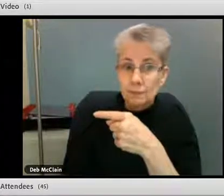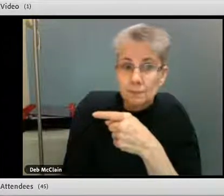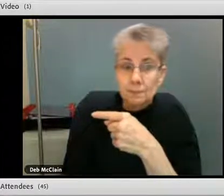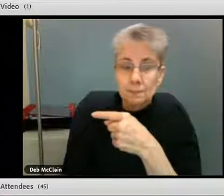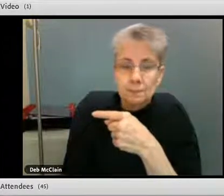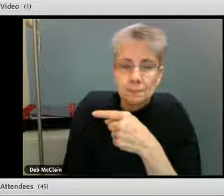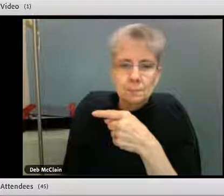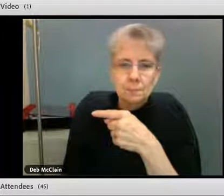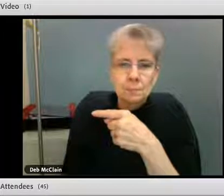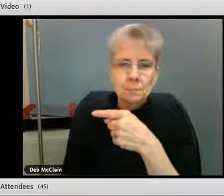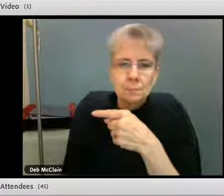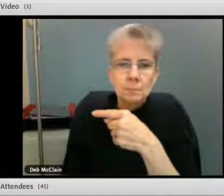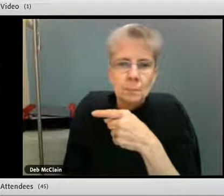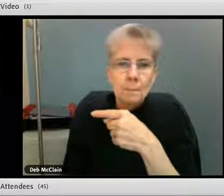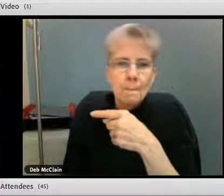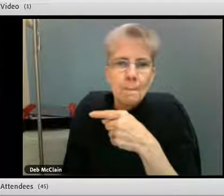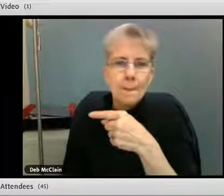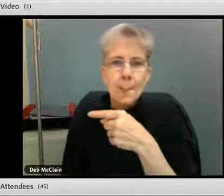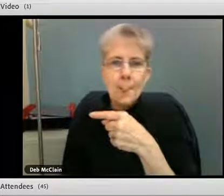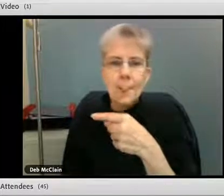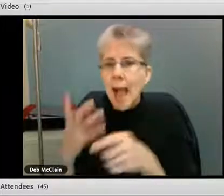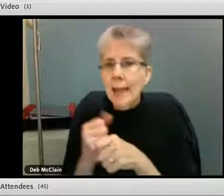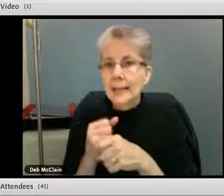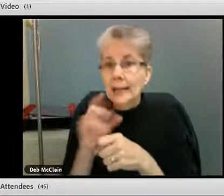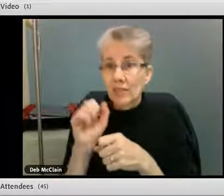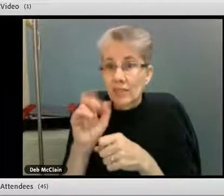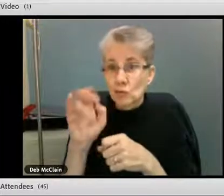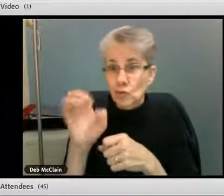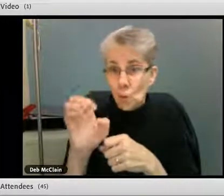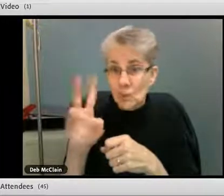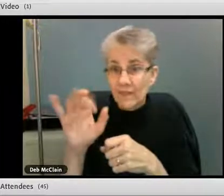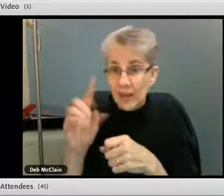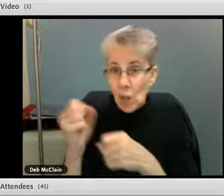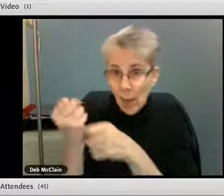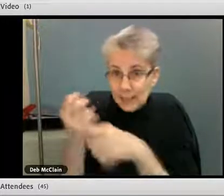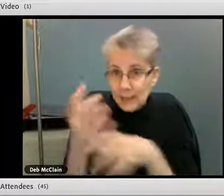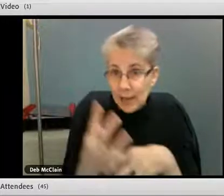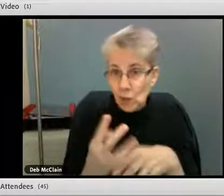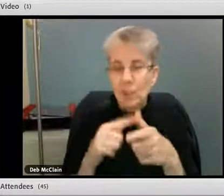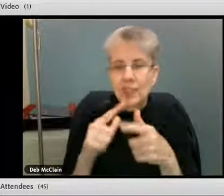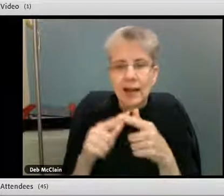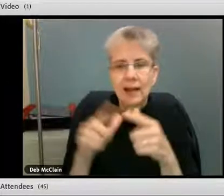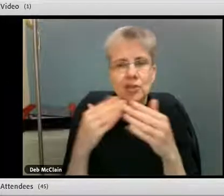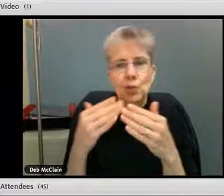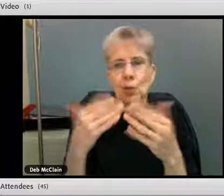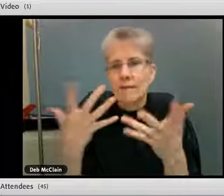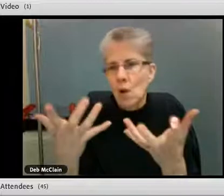I can get a source video, and I can download it, so then I can do whatever I please with it. If I just want to share it on social media,